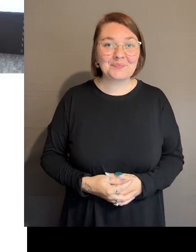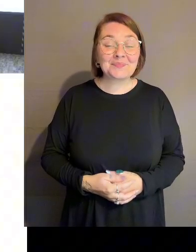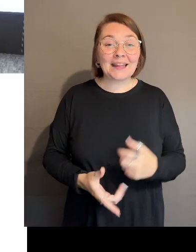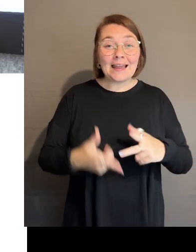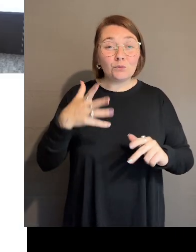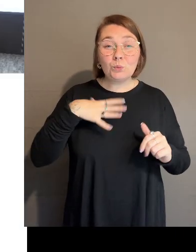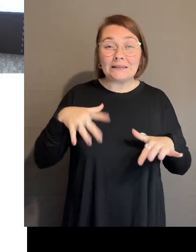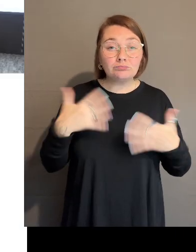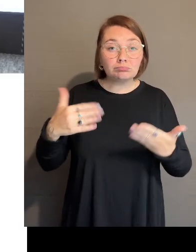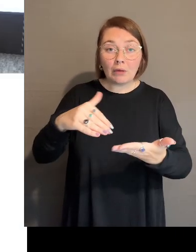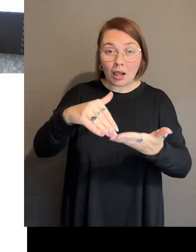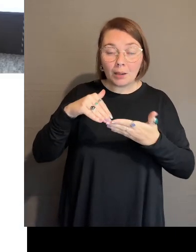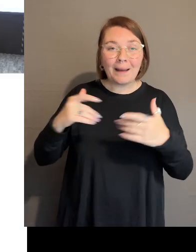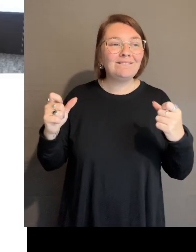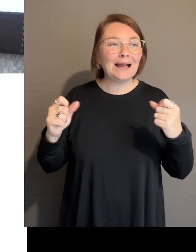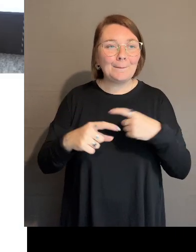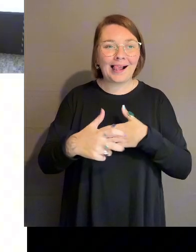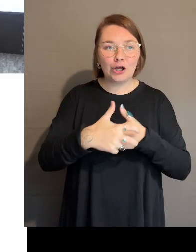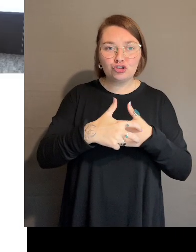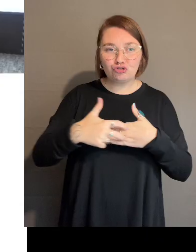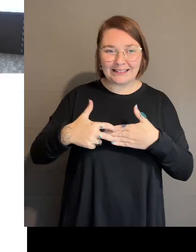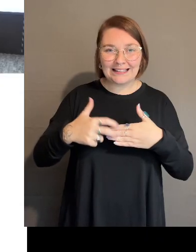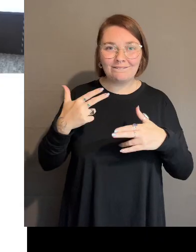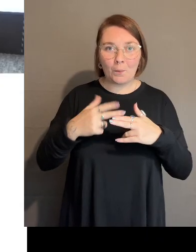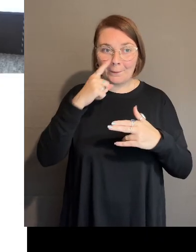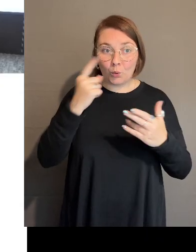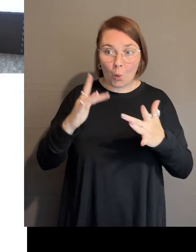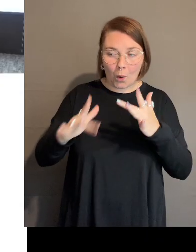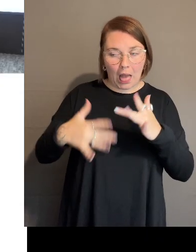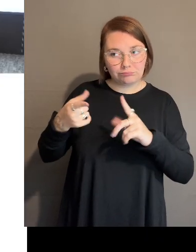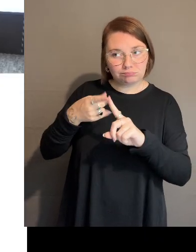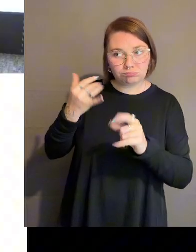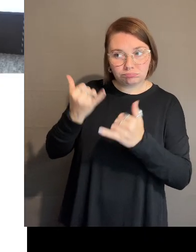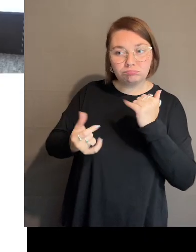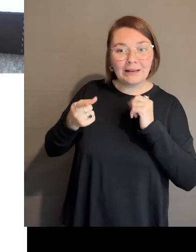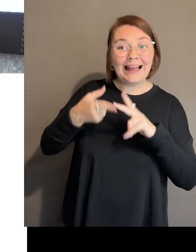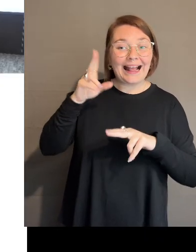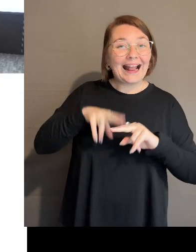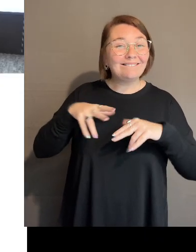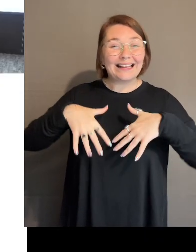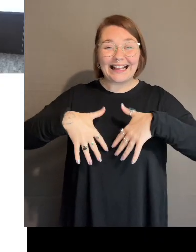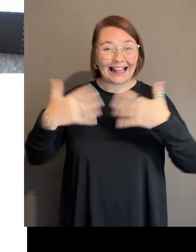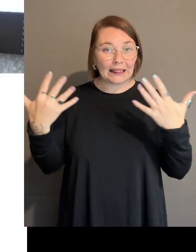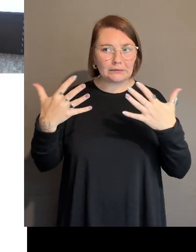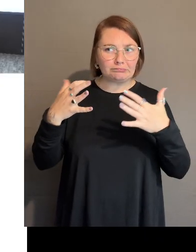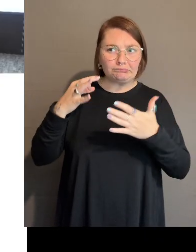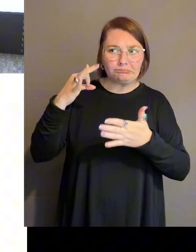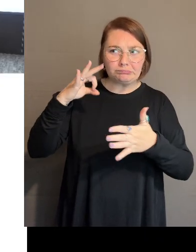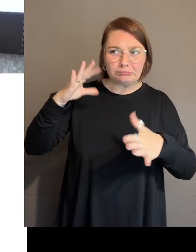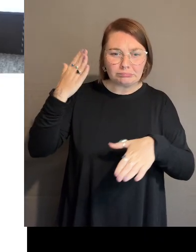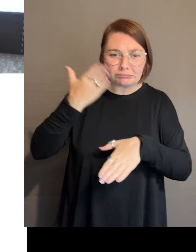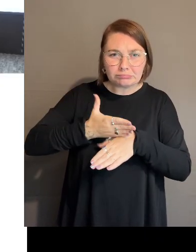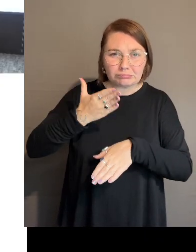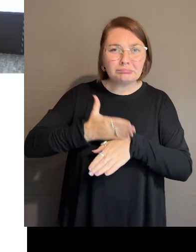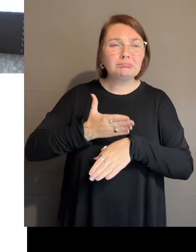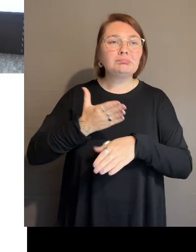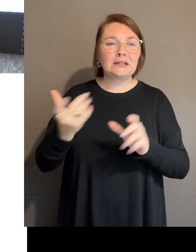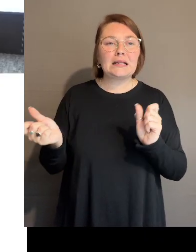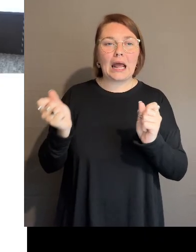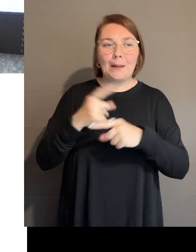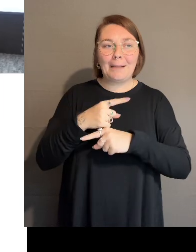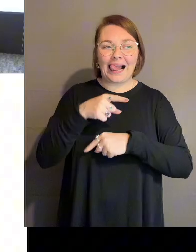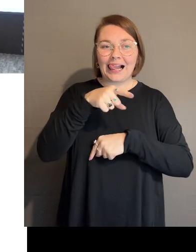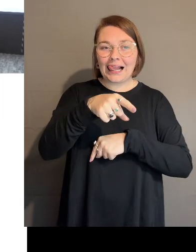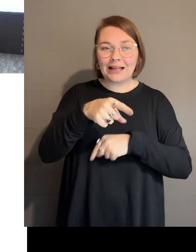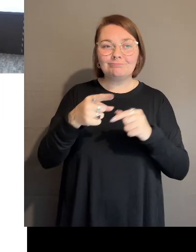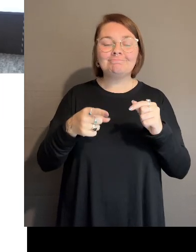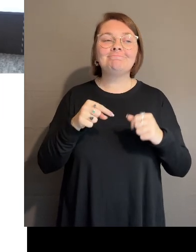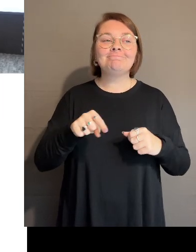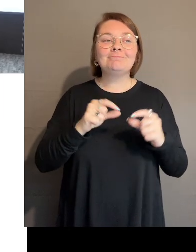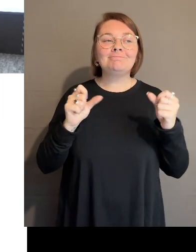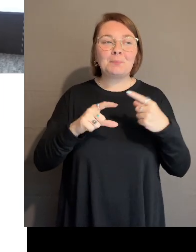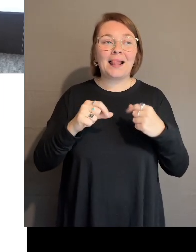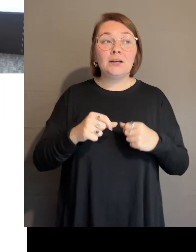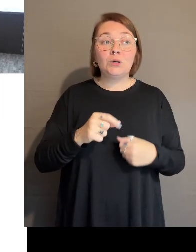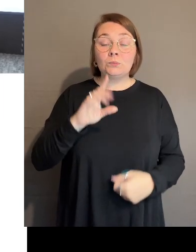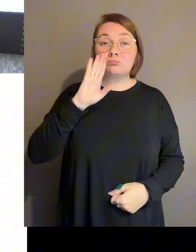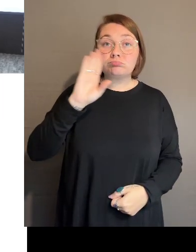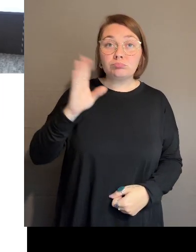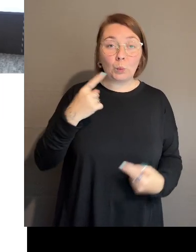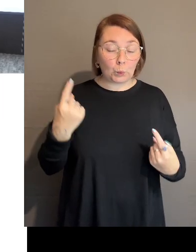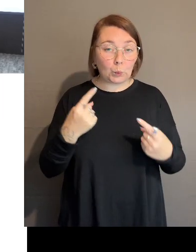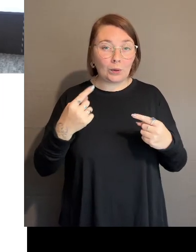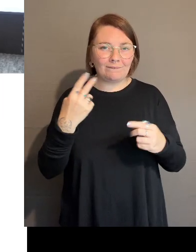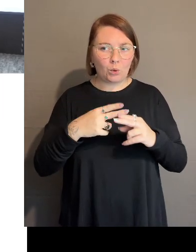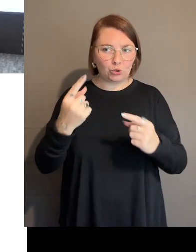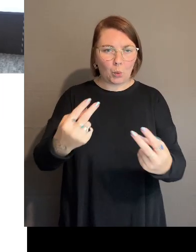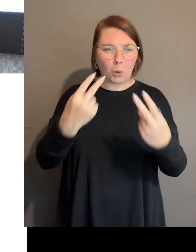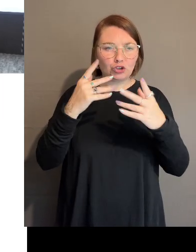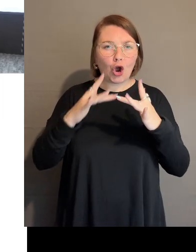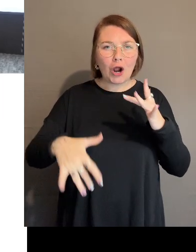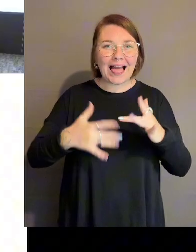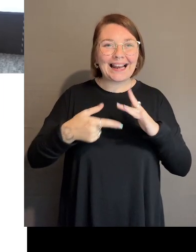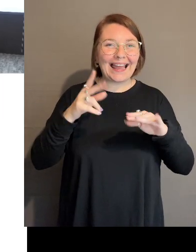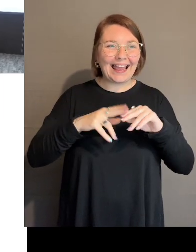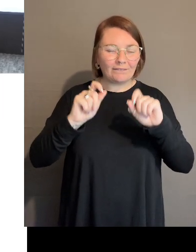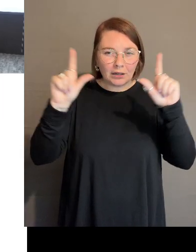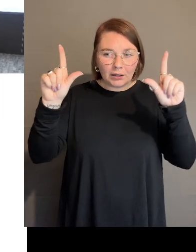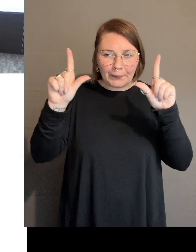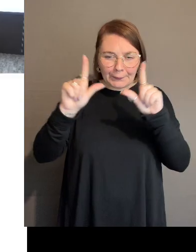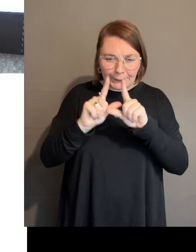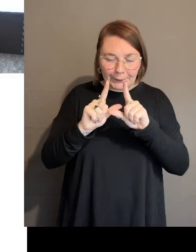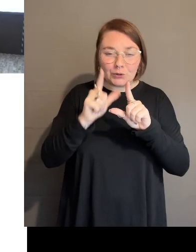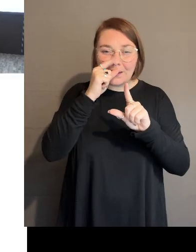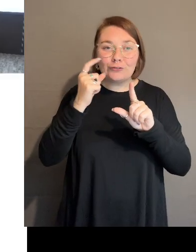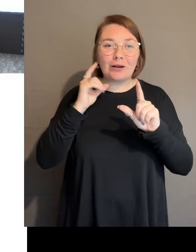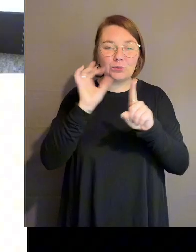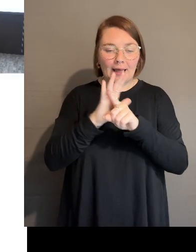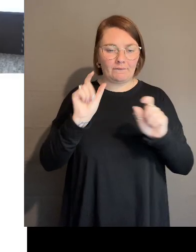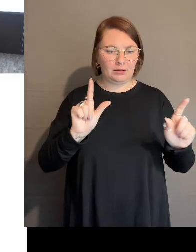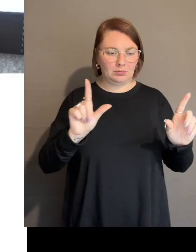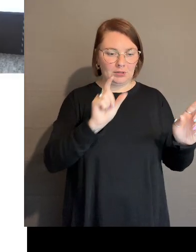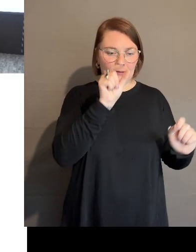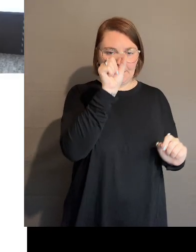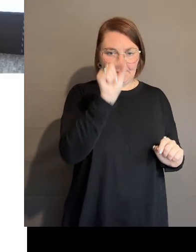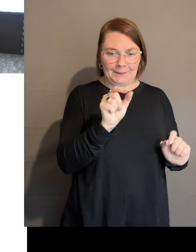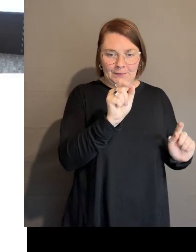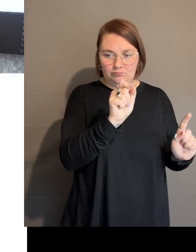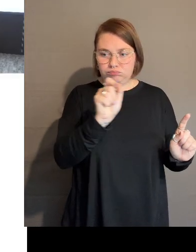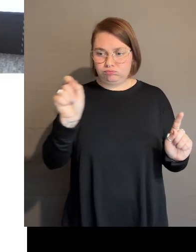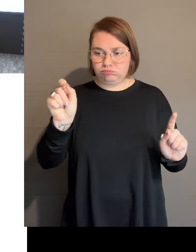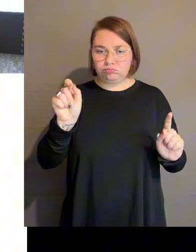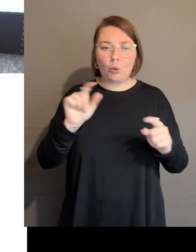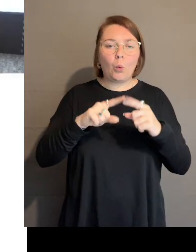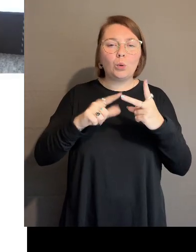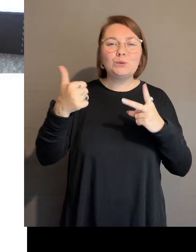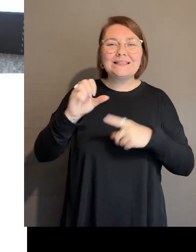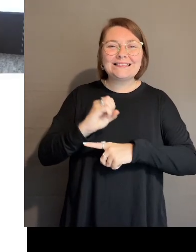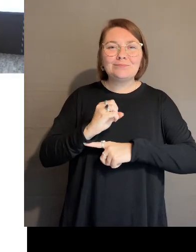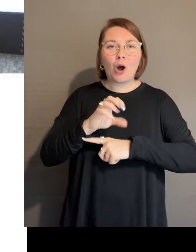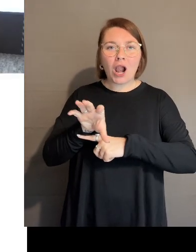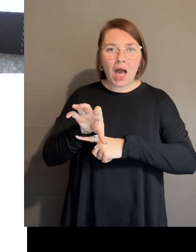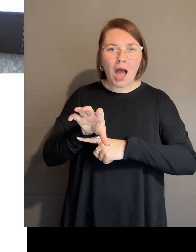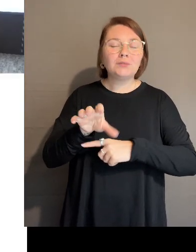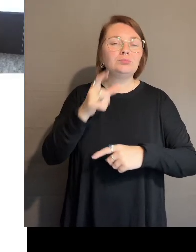If you need help, there's an email address, so for the people online especially, if anything's, not working, email that address. The speakers today, for the people online, if the screen is small, you can try and expand it by grabbing it or putting the spotlight on it.